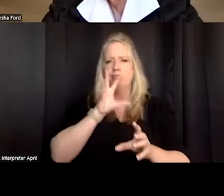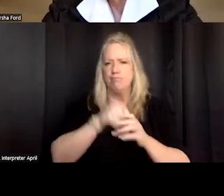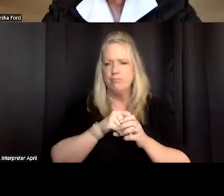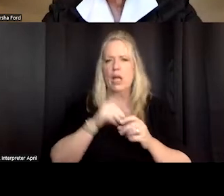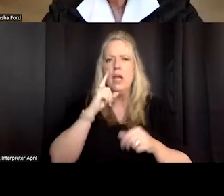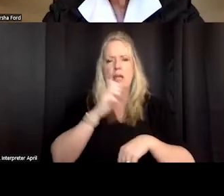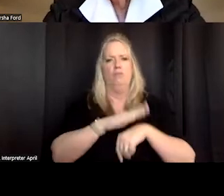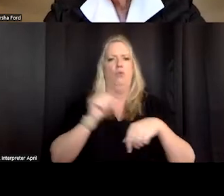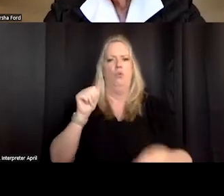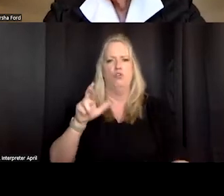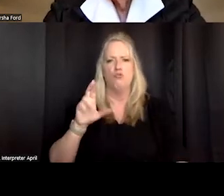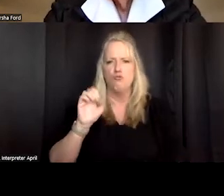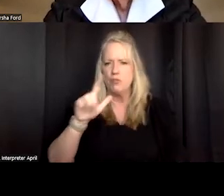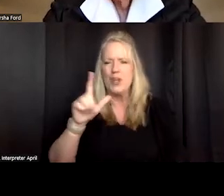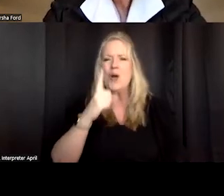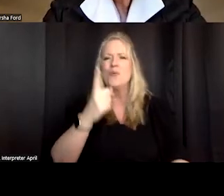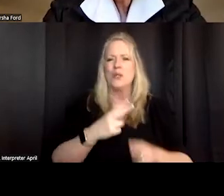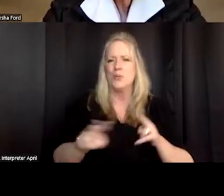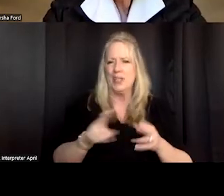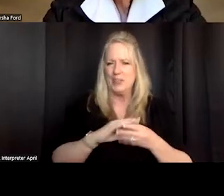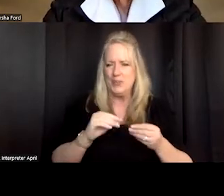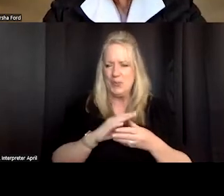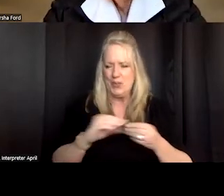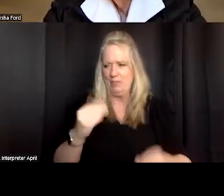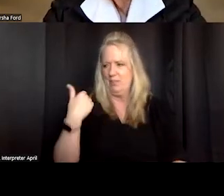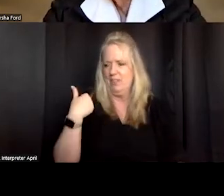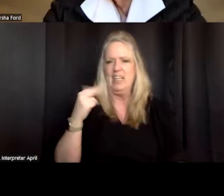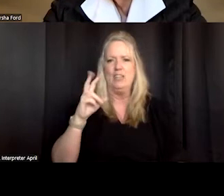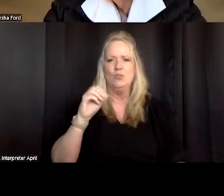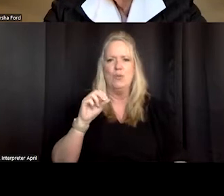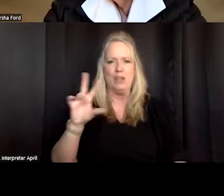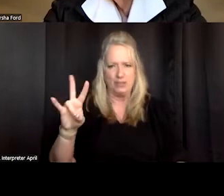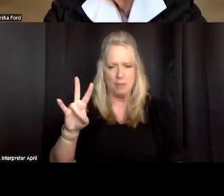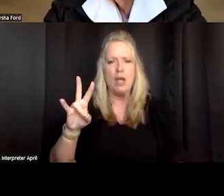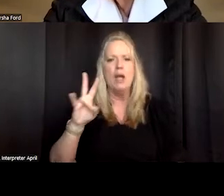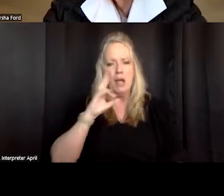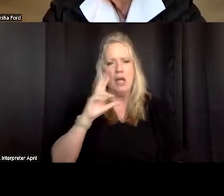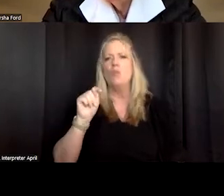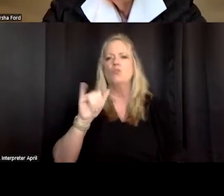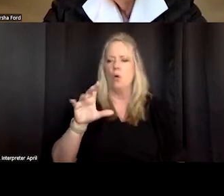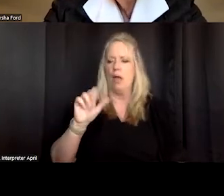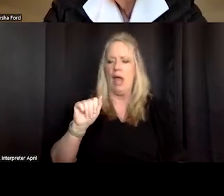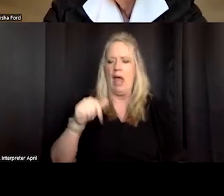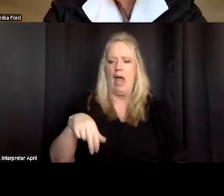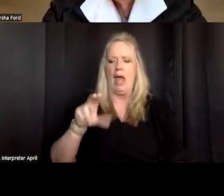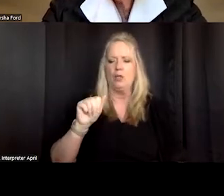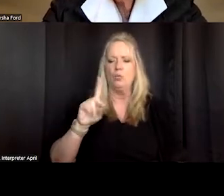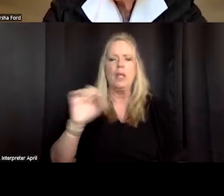AND JUST QUICK IN 2007, A TOY, AQUADOTS, SLATED TO BE CHRISTMAS TOY OF THE YEAR